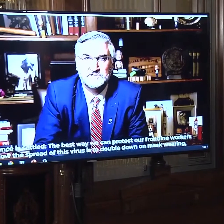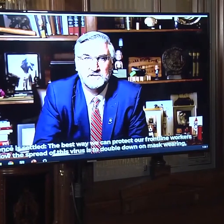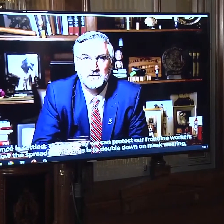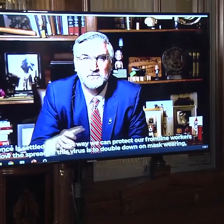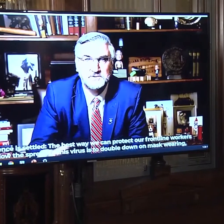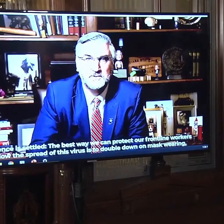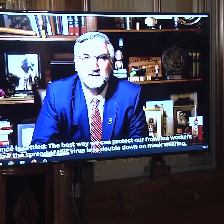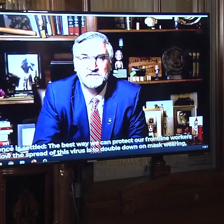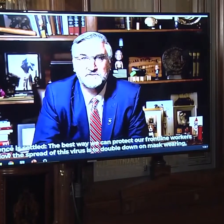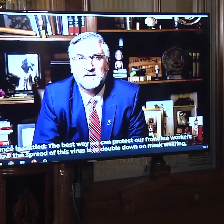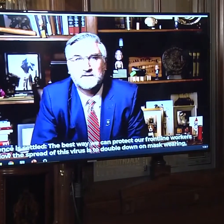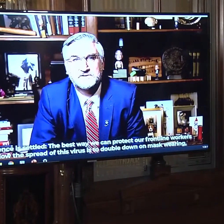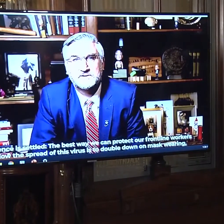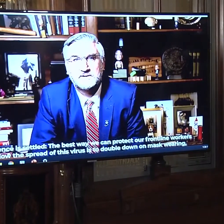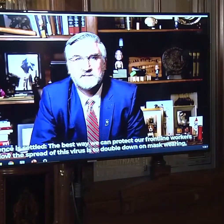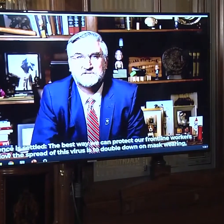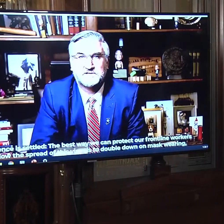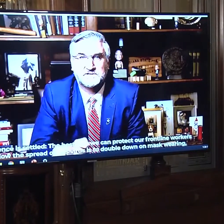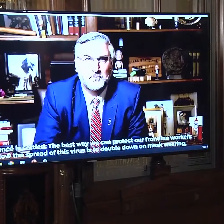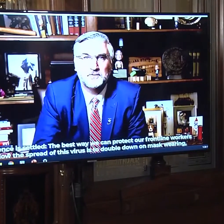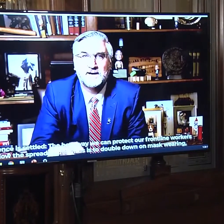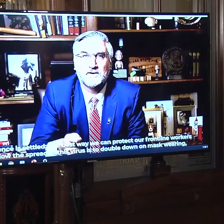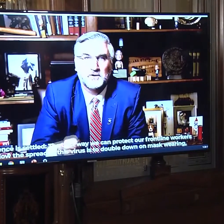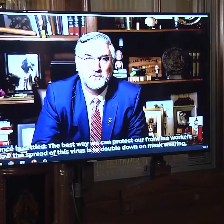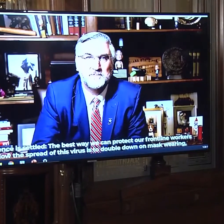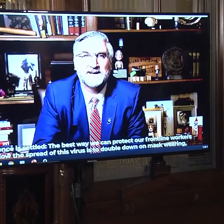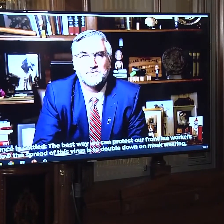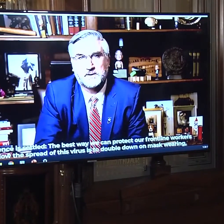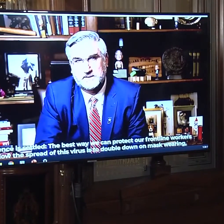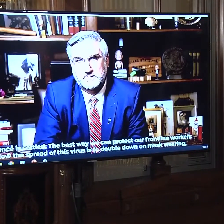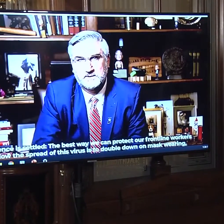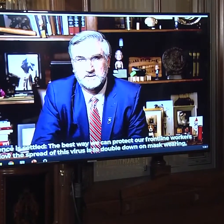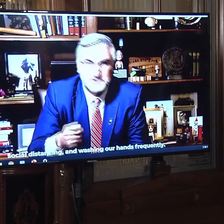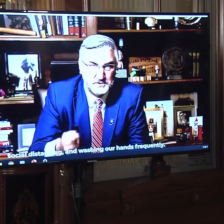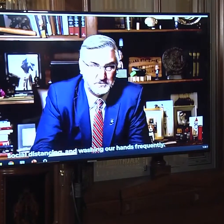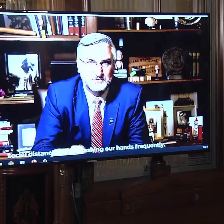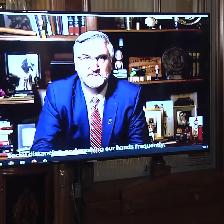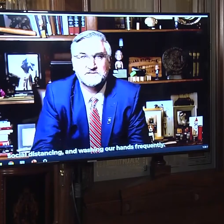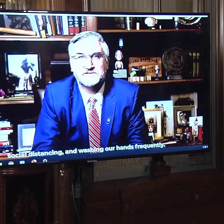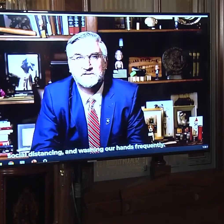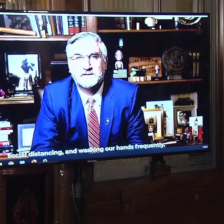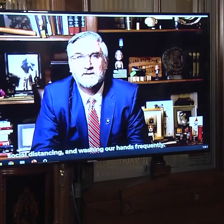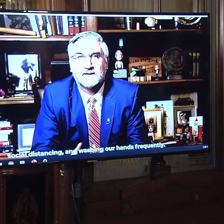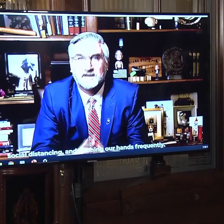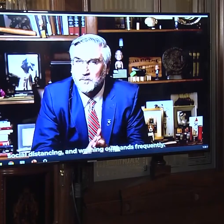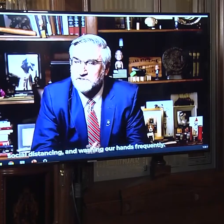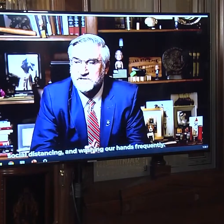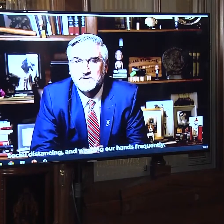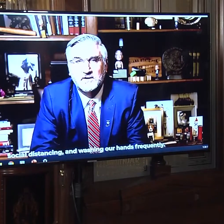THE SCIENCE IS OUT. THE BEST WAY WE CAN PROTECT OUR FRONTLINE WORKERS AND SLOW THE